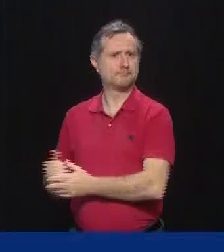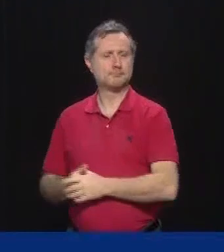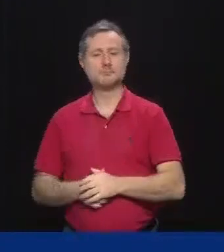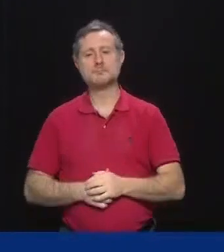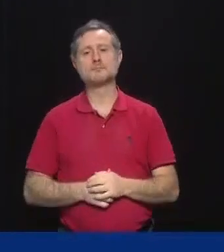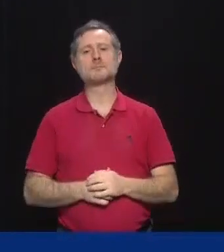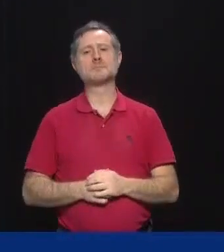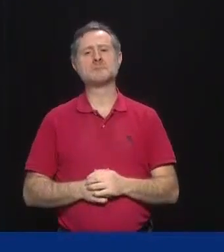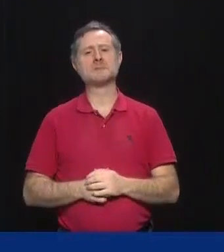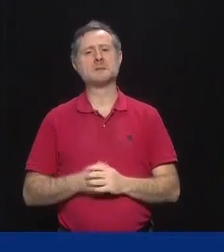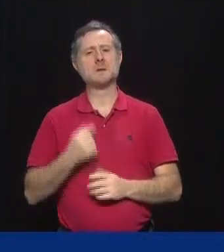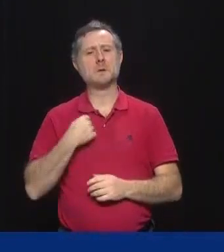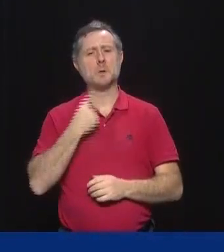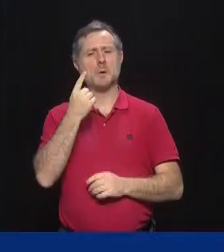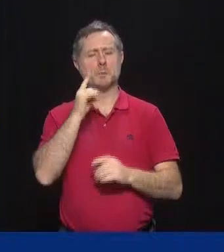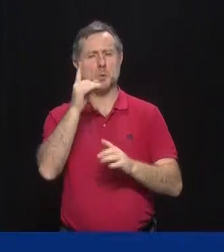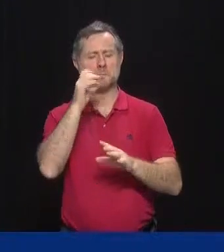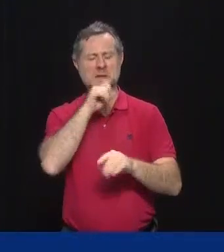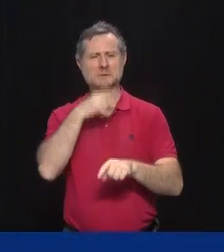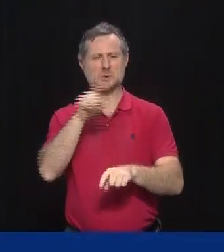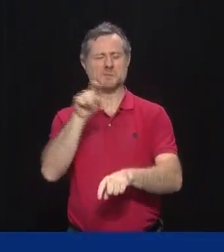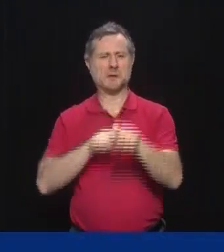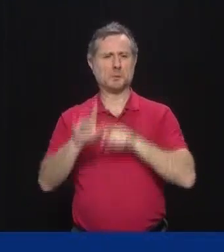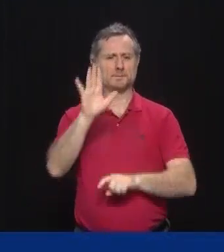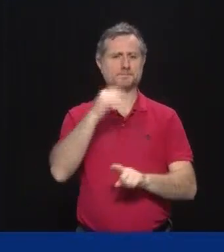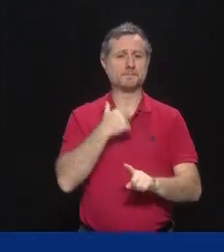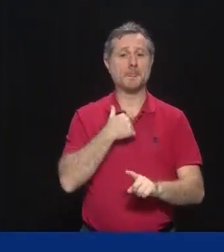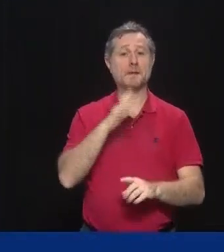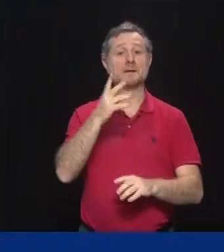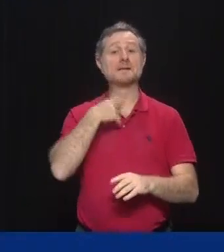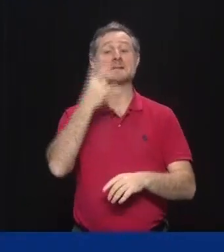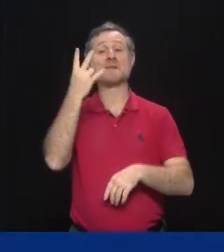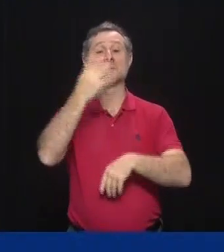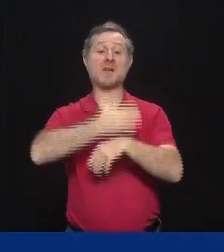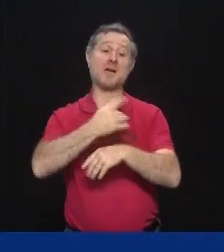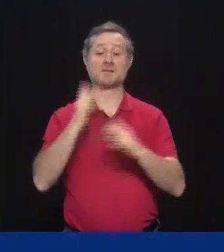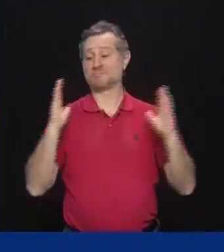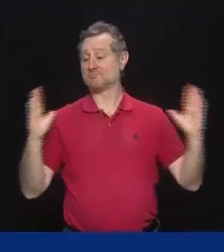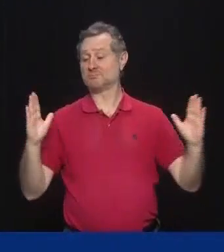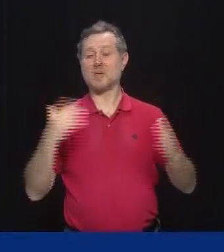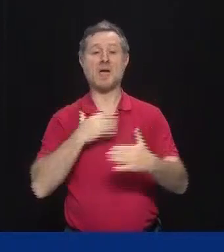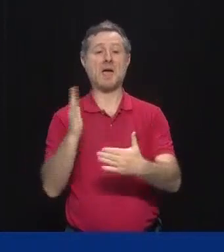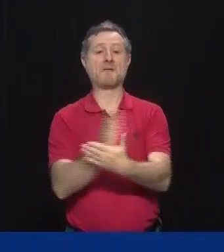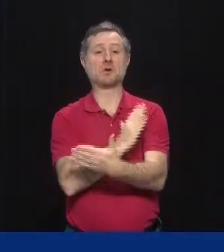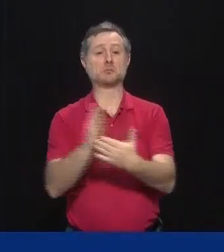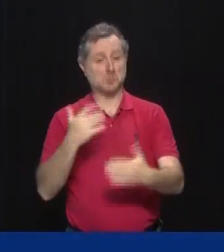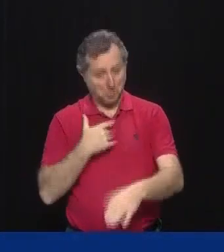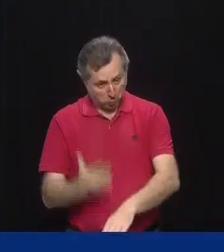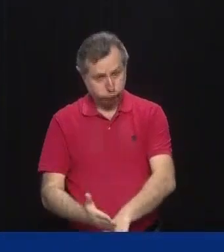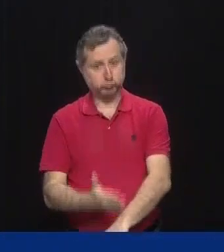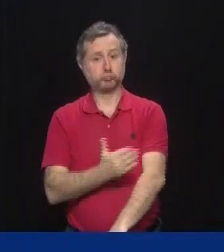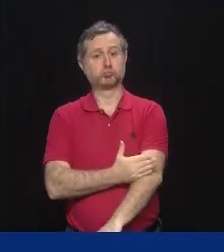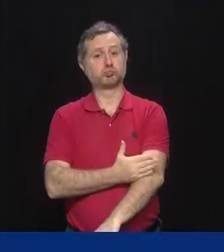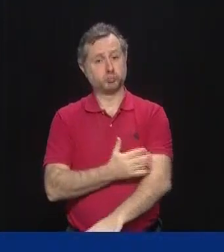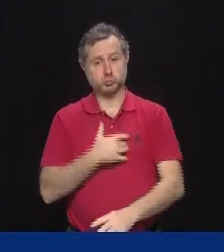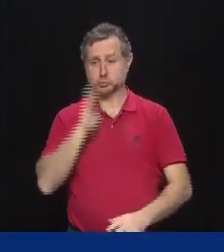SURE WE LOOK AT THE NUMBERS. LET'S GO BACK.